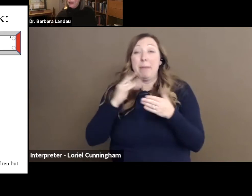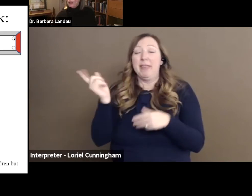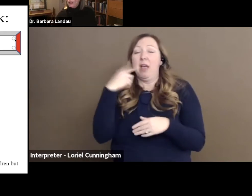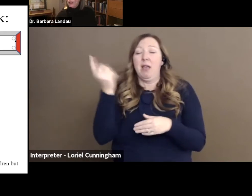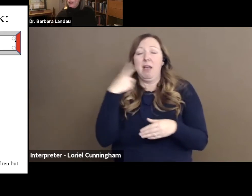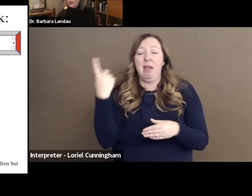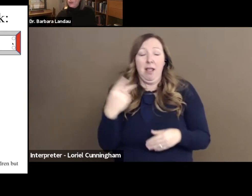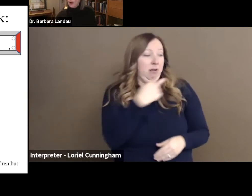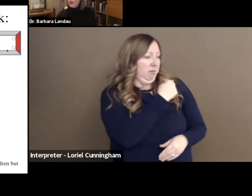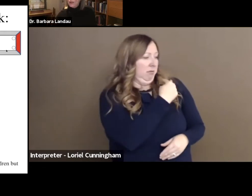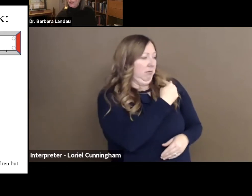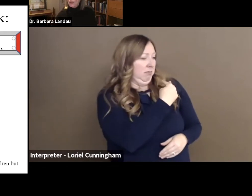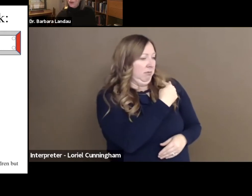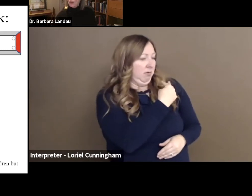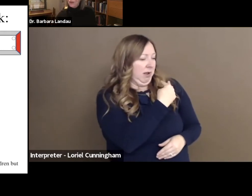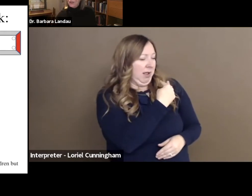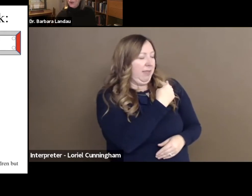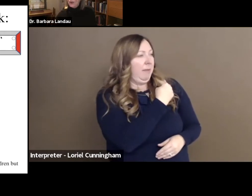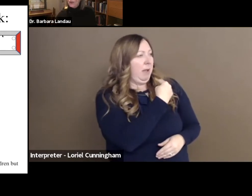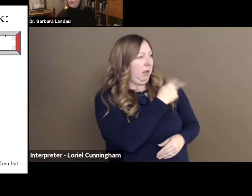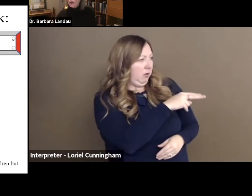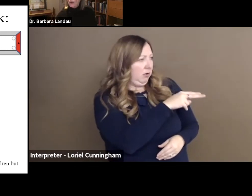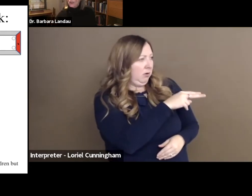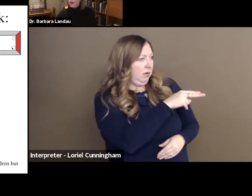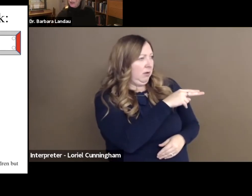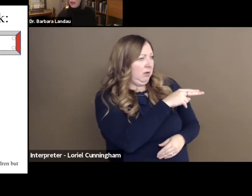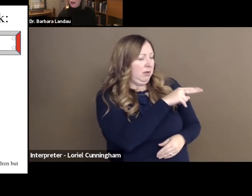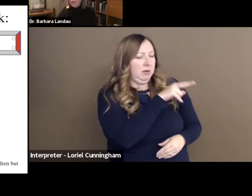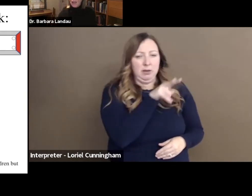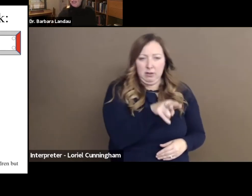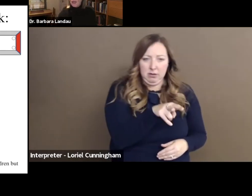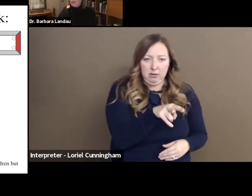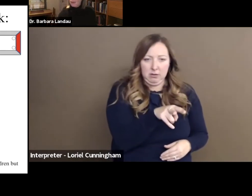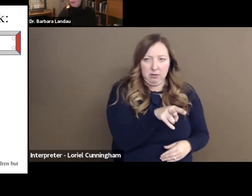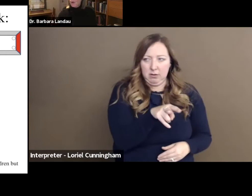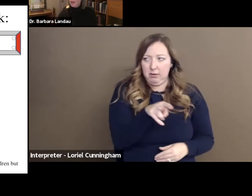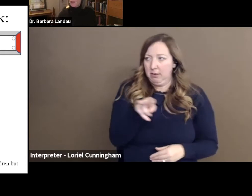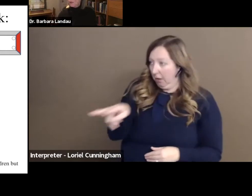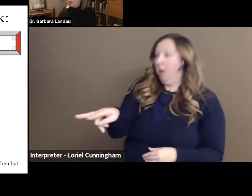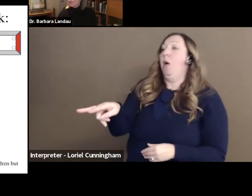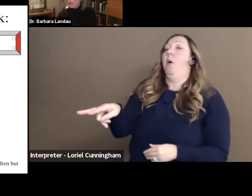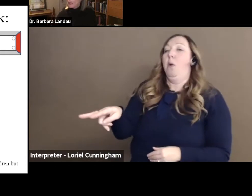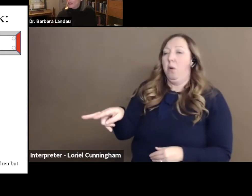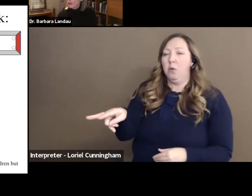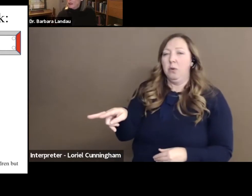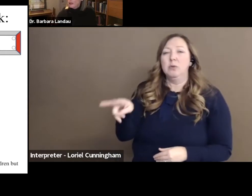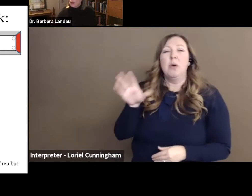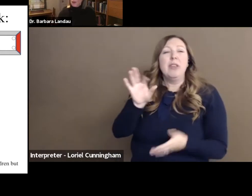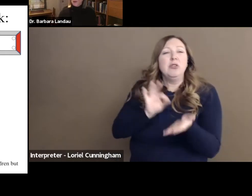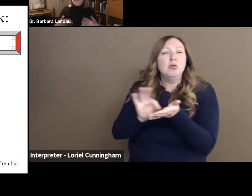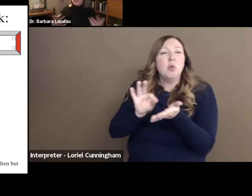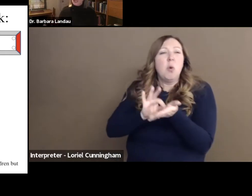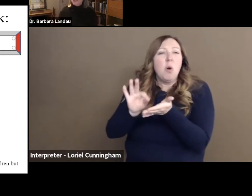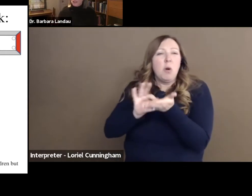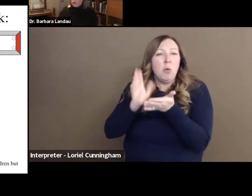look to this wall and this wall and this wall and this wall and this wall and have end up with a score that's around